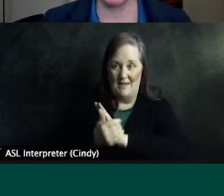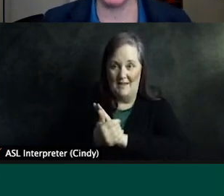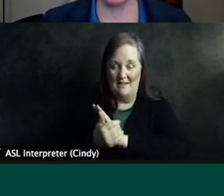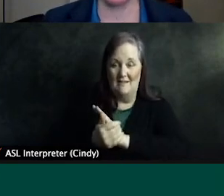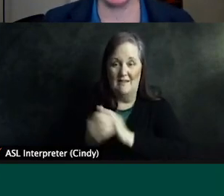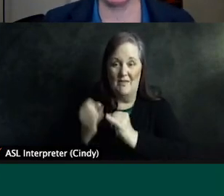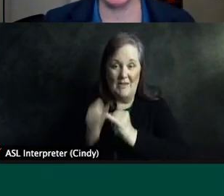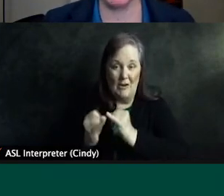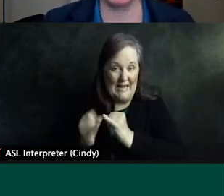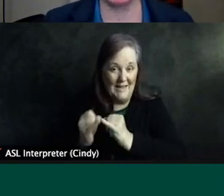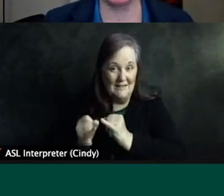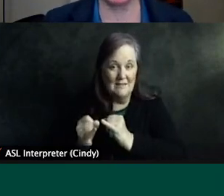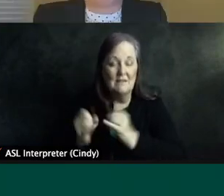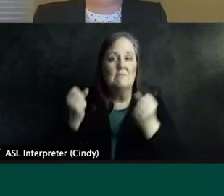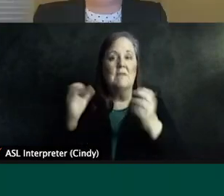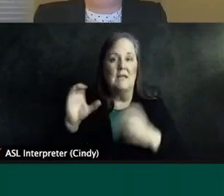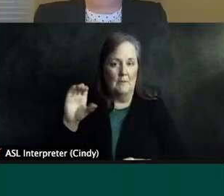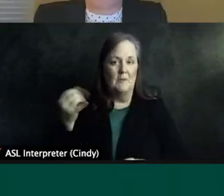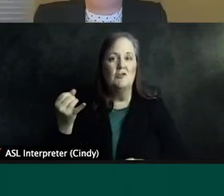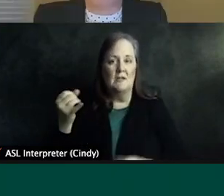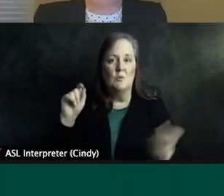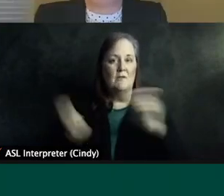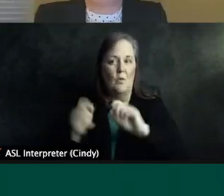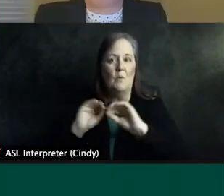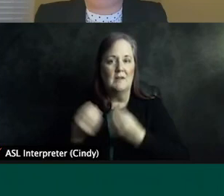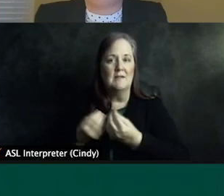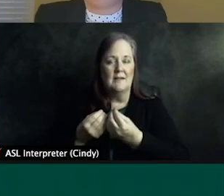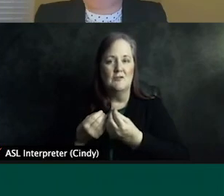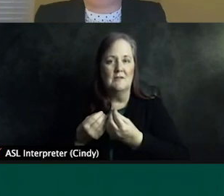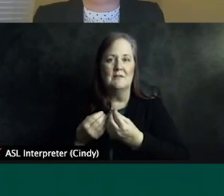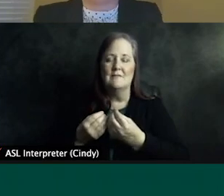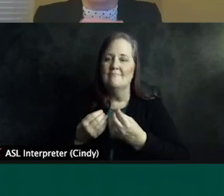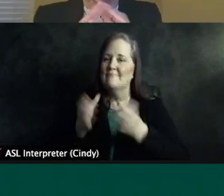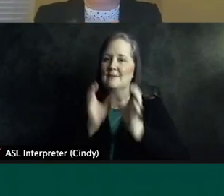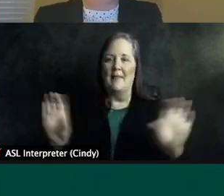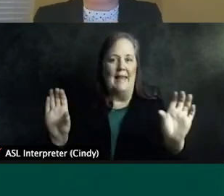Or did the referendum stop it? No. So when a referendum qualifies for the ballot, it goes on halt.